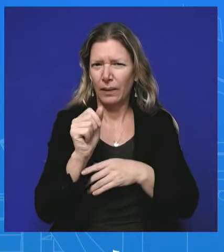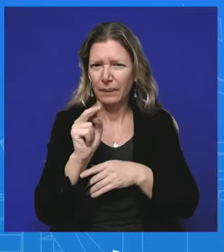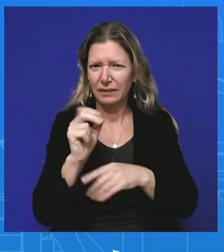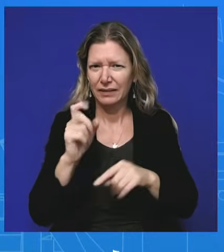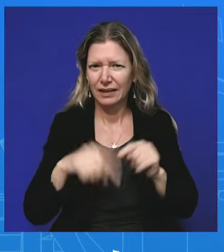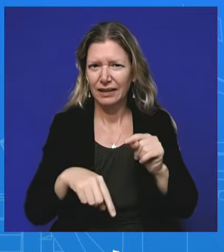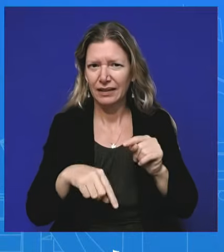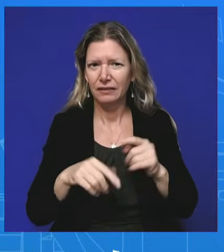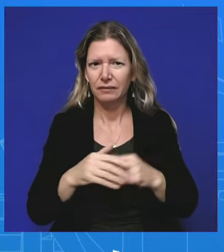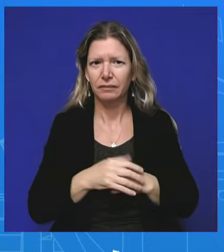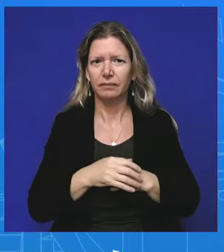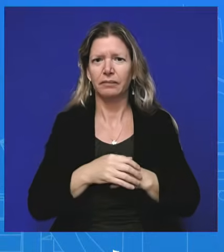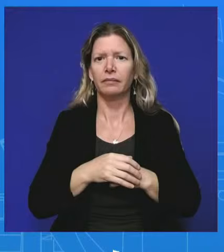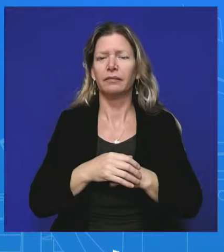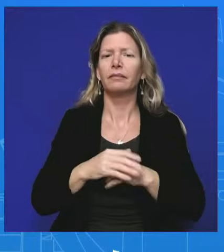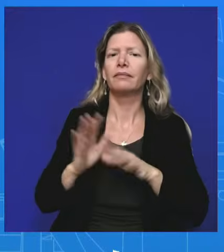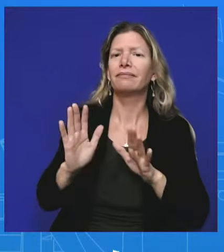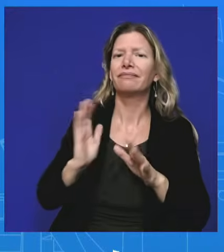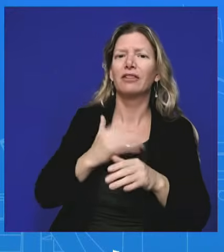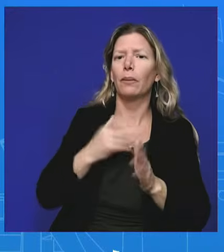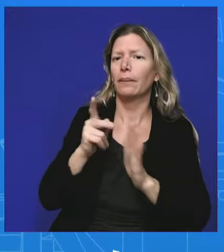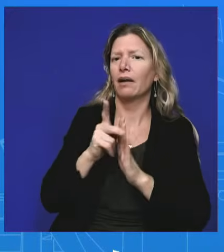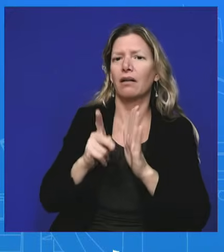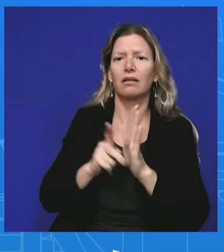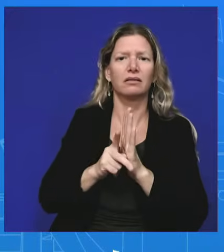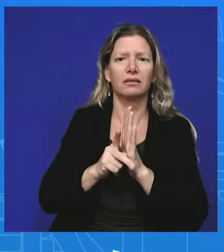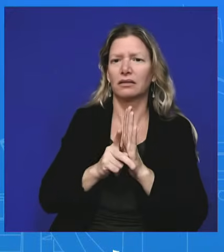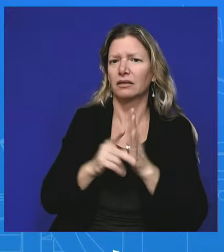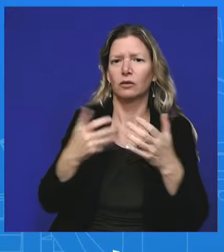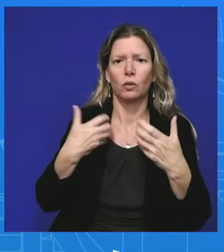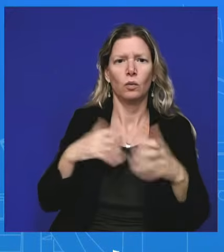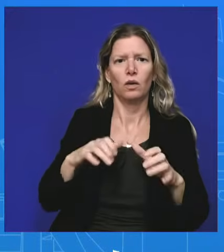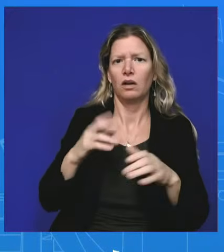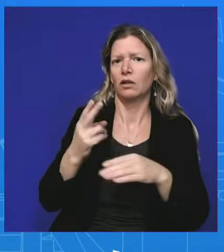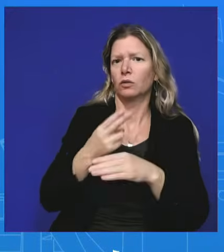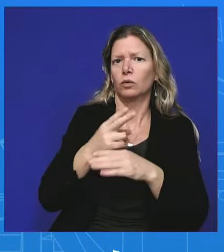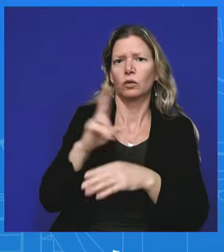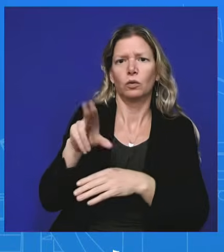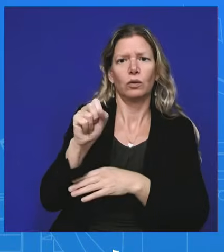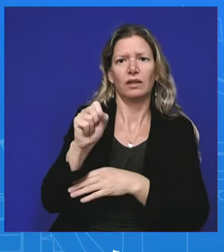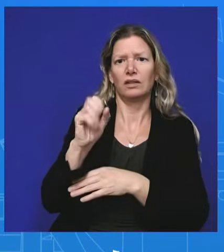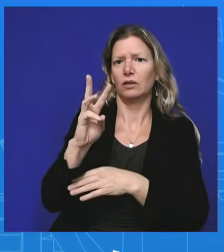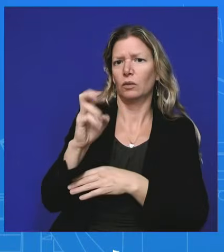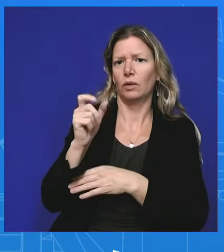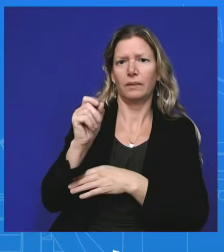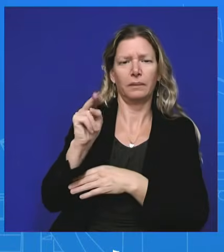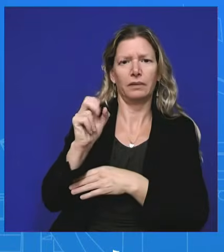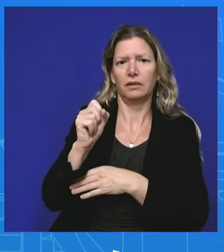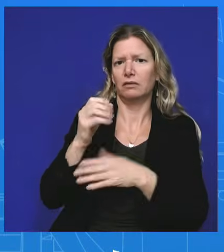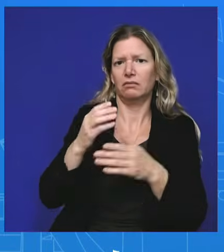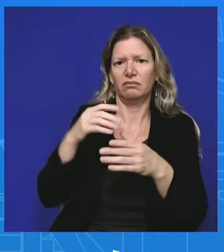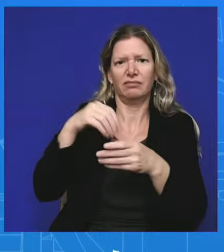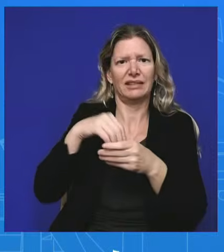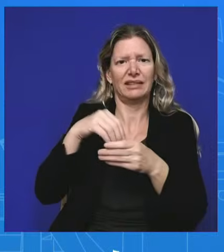The Press: Thanks. The Press: Thank you, Karine. And thank you, Admiral. You just spoke about the importance of protecting humanitarian aid workers.